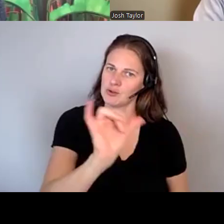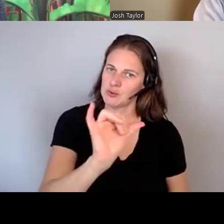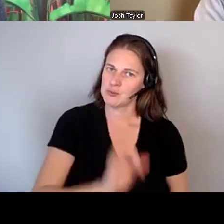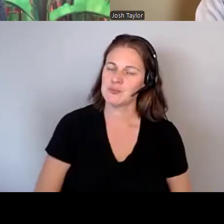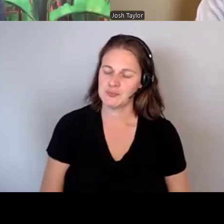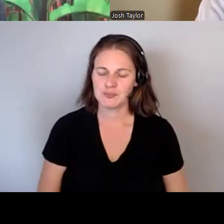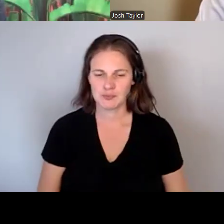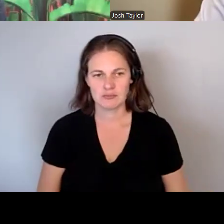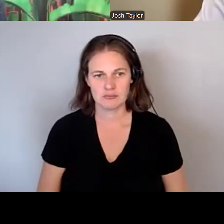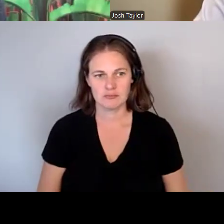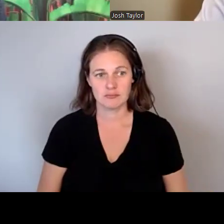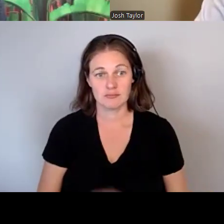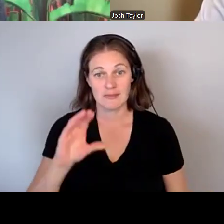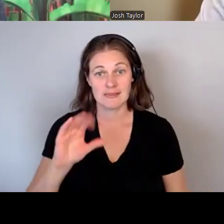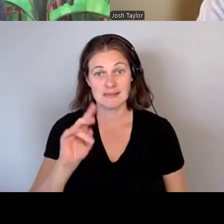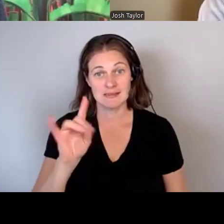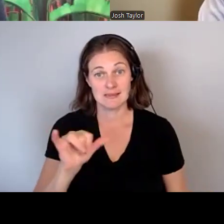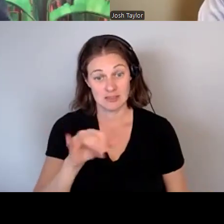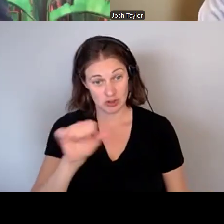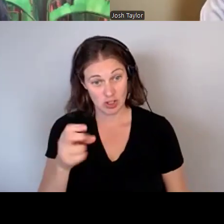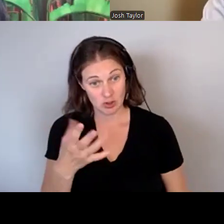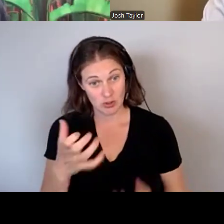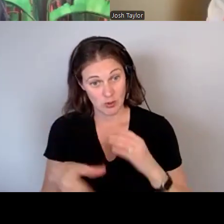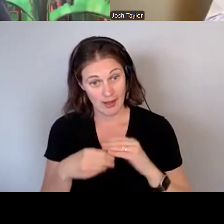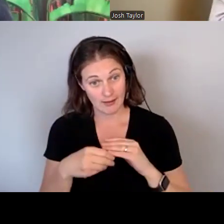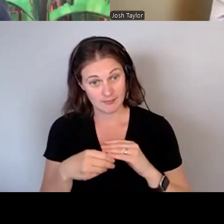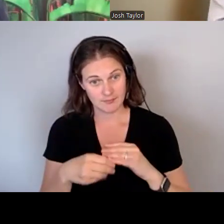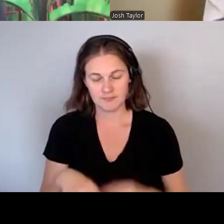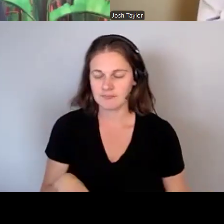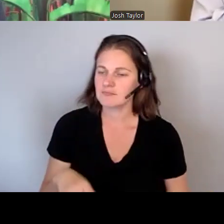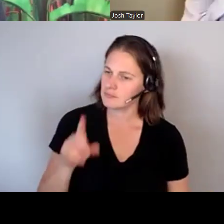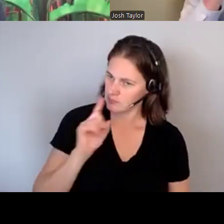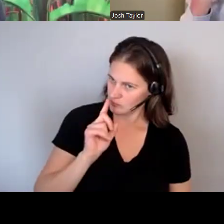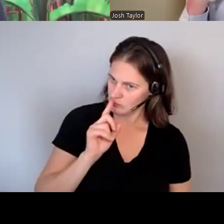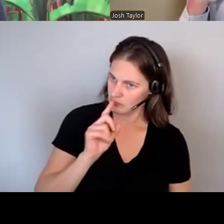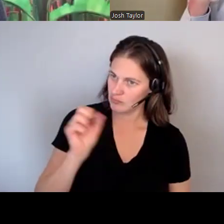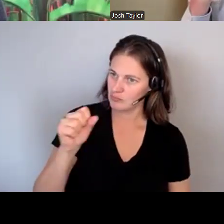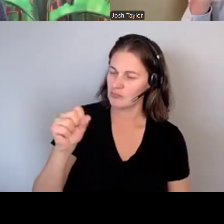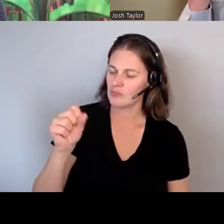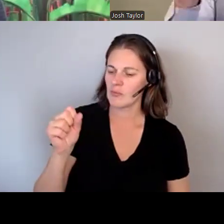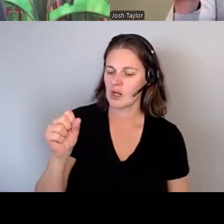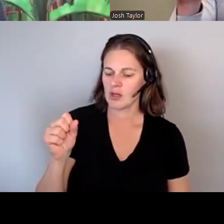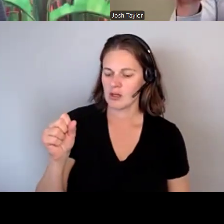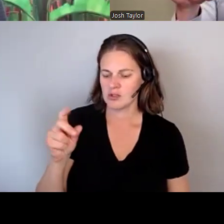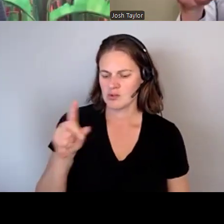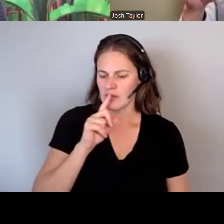Great, any other, Josh, do you want to add to that too? Yeah, just as far as, like, kind of figuring out what's happening,